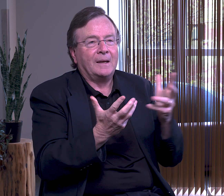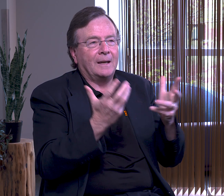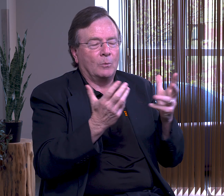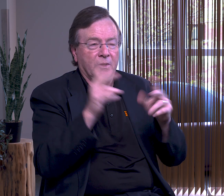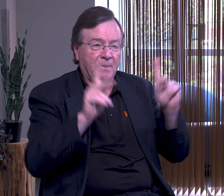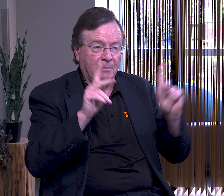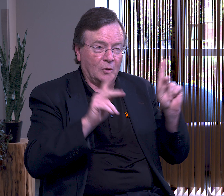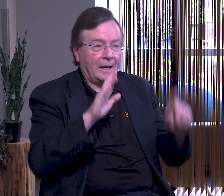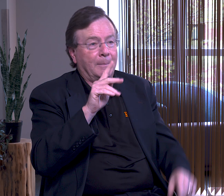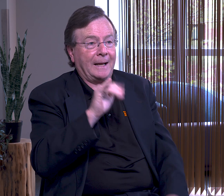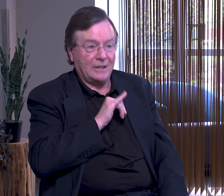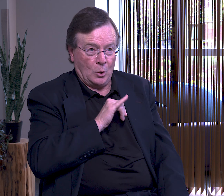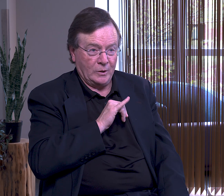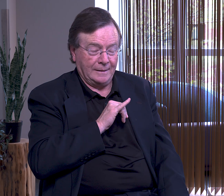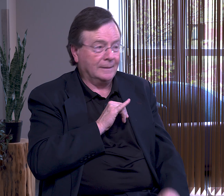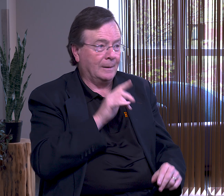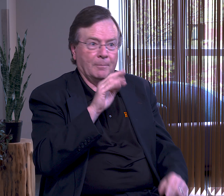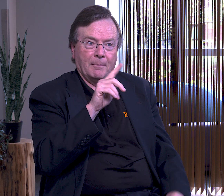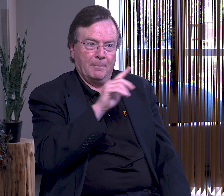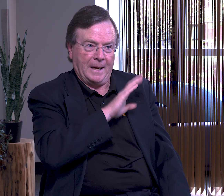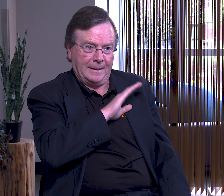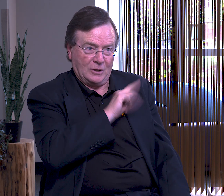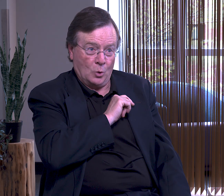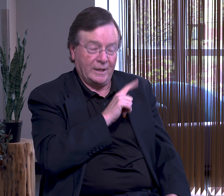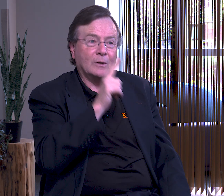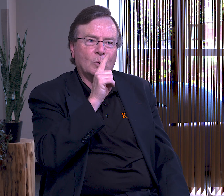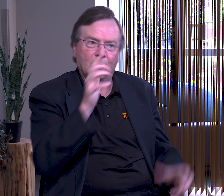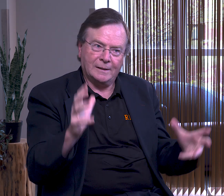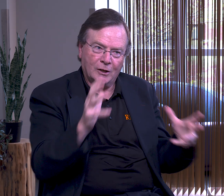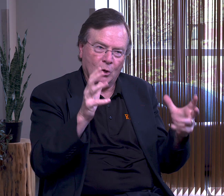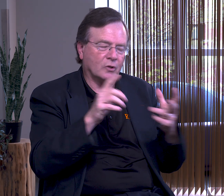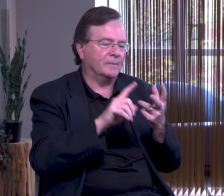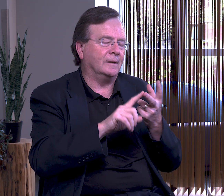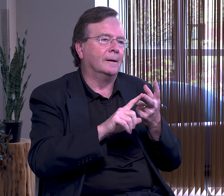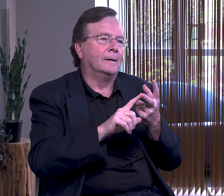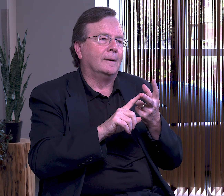And it was people like Betty Toni, who really encouraged me.